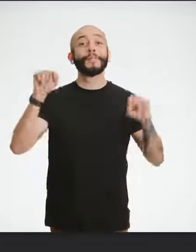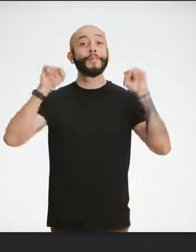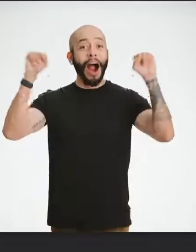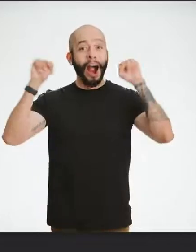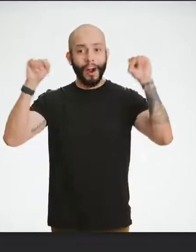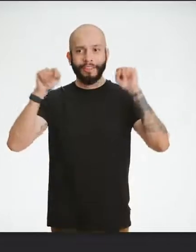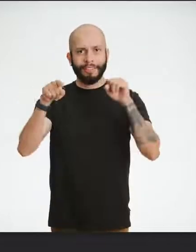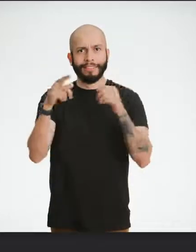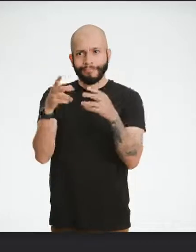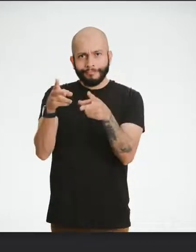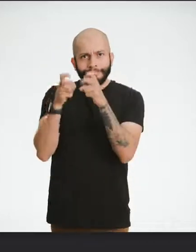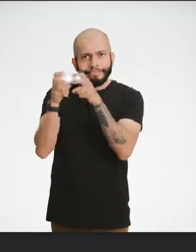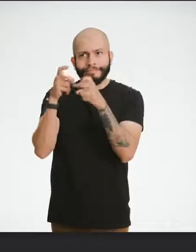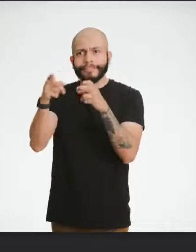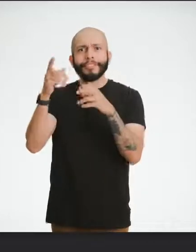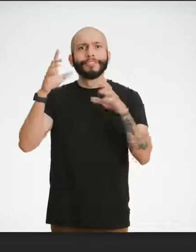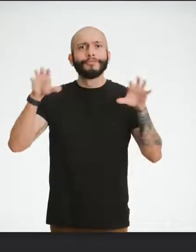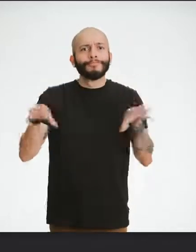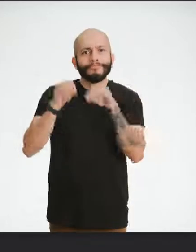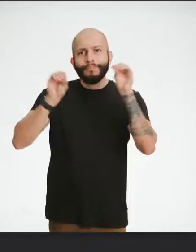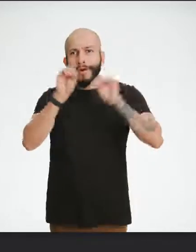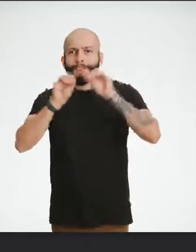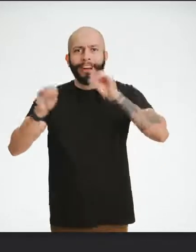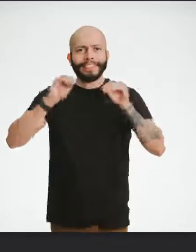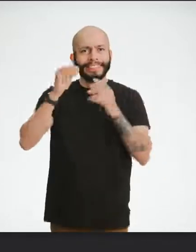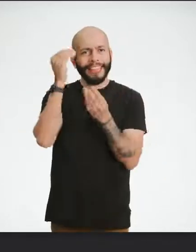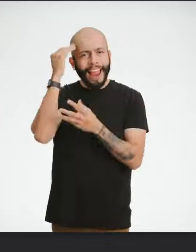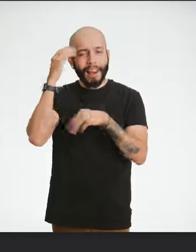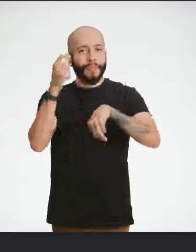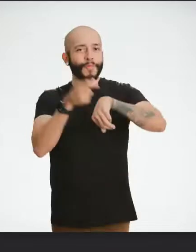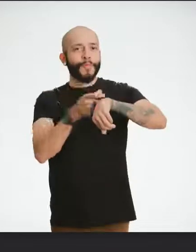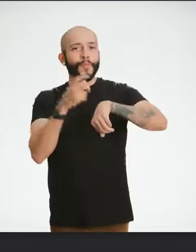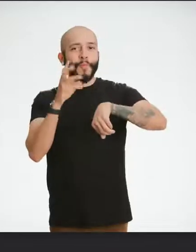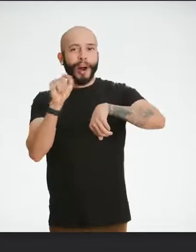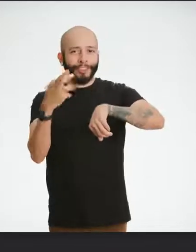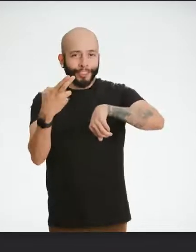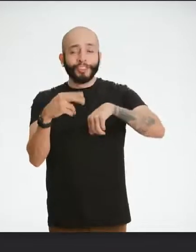So a workout could use motion data from Apple Watch, or you could use iPhone or iPad as